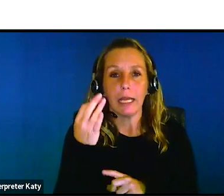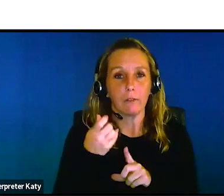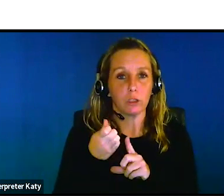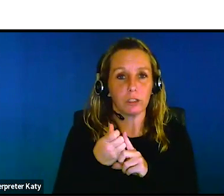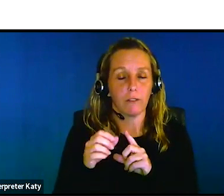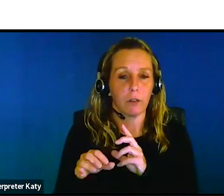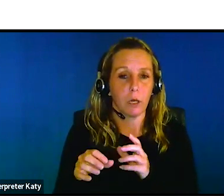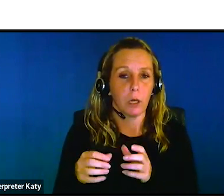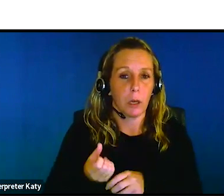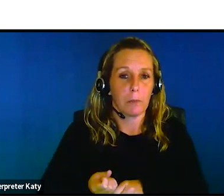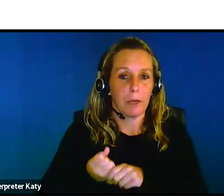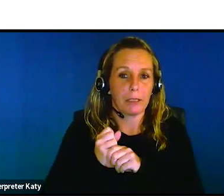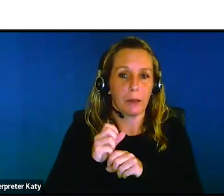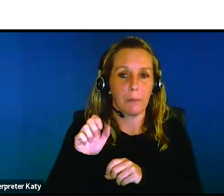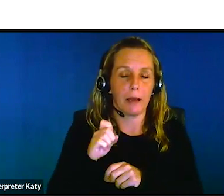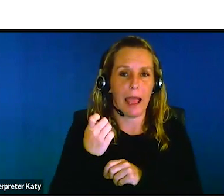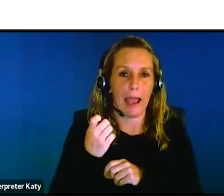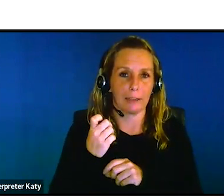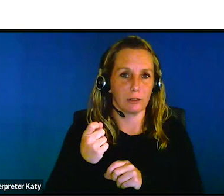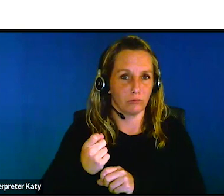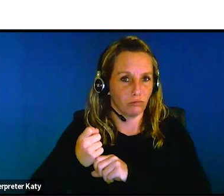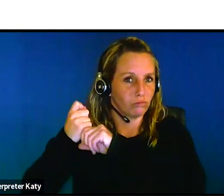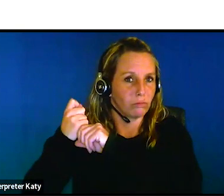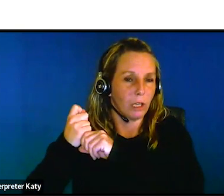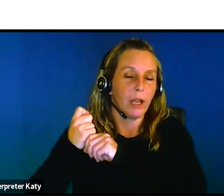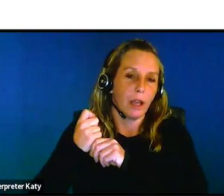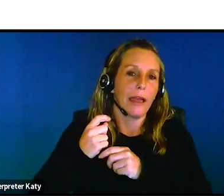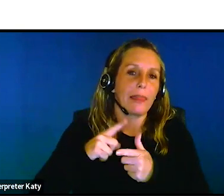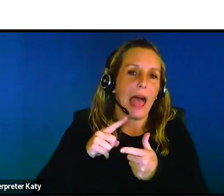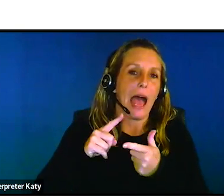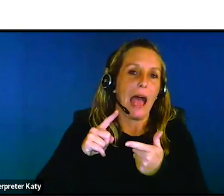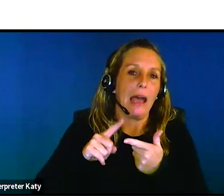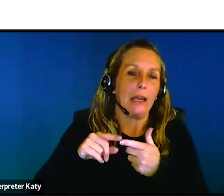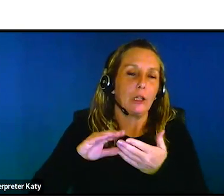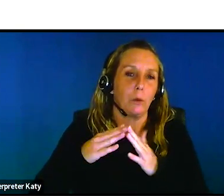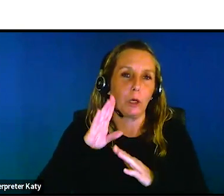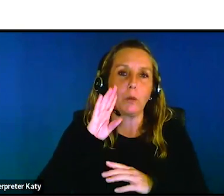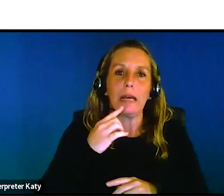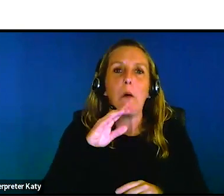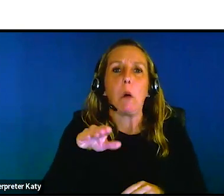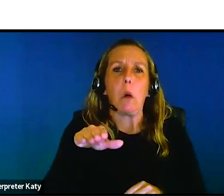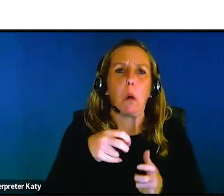when the community would say, now we have a problem, now we have a problem.